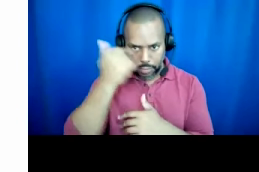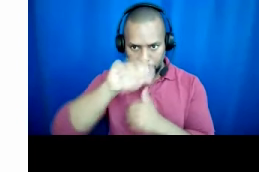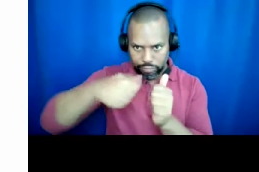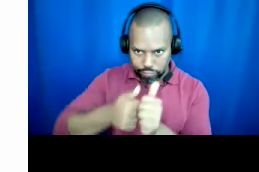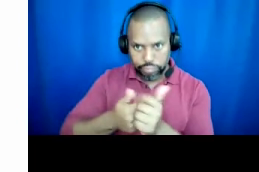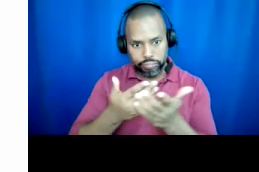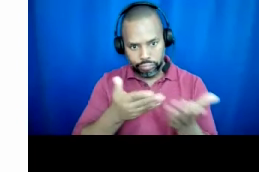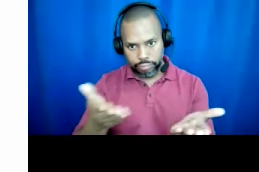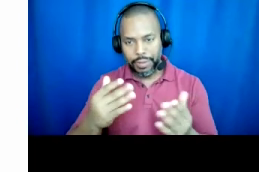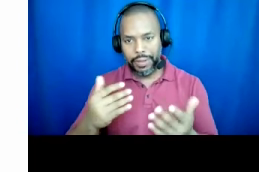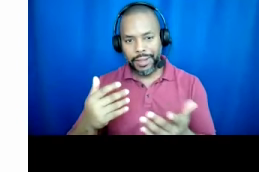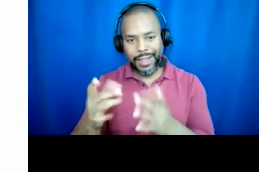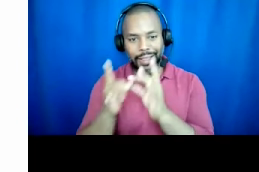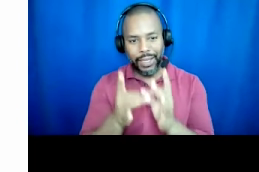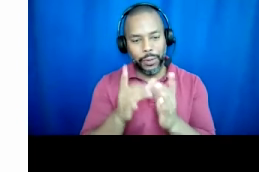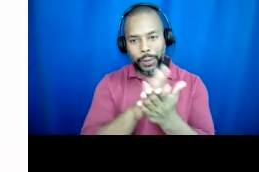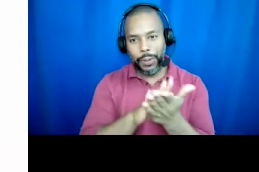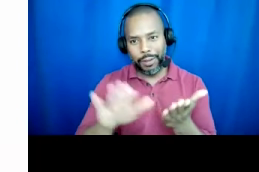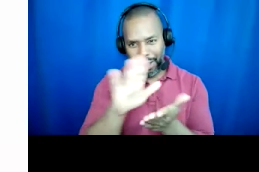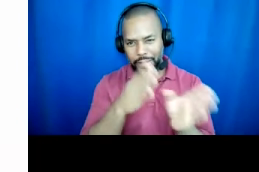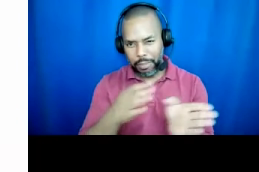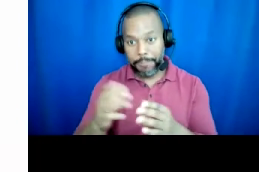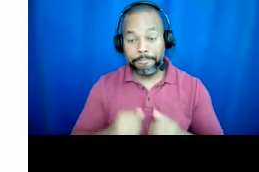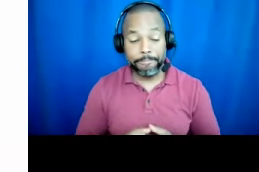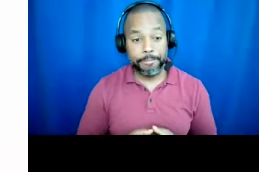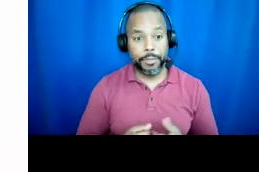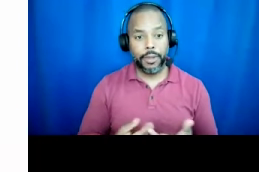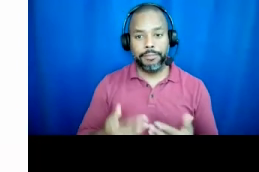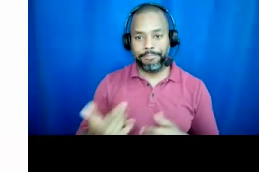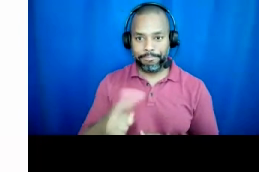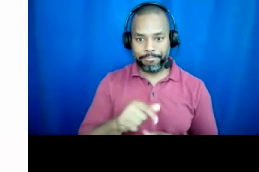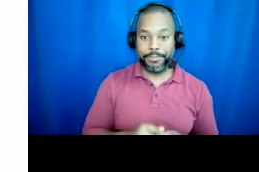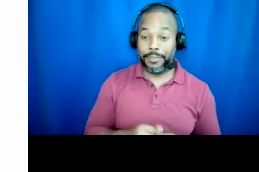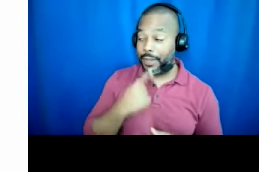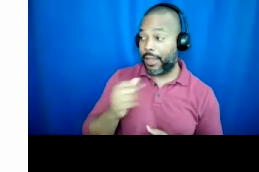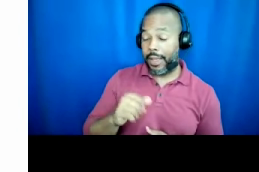Next And Lisa, I just want to just to add, I know I mentioned the previous slide,